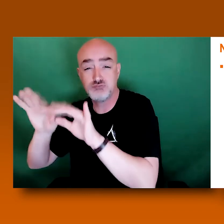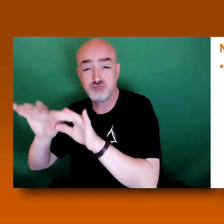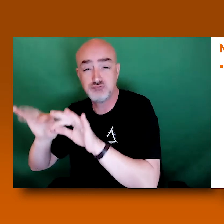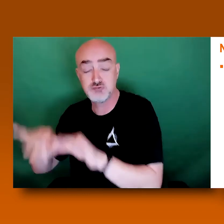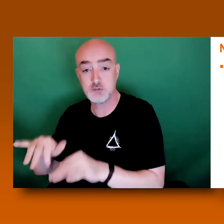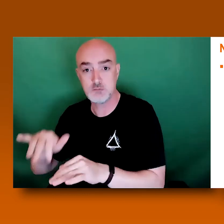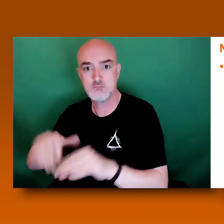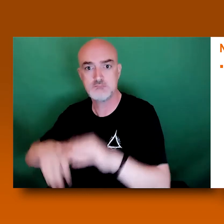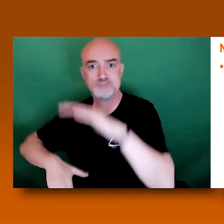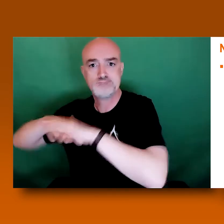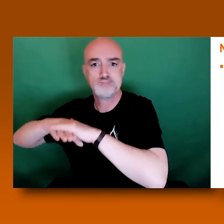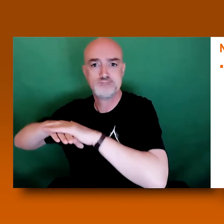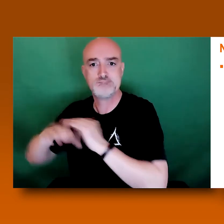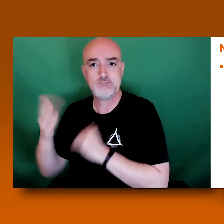in that description.